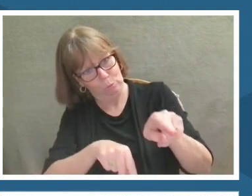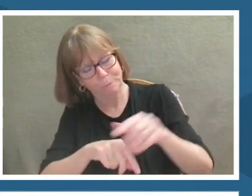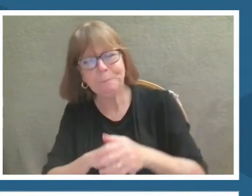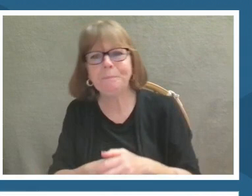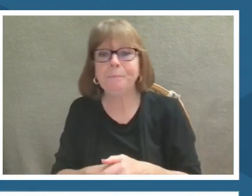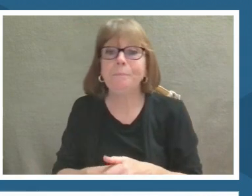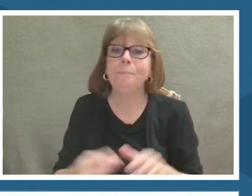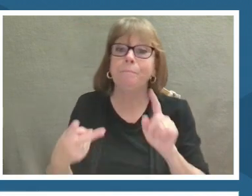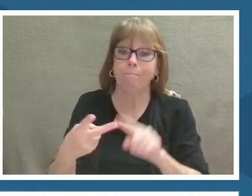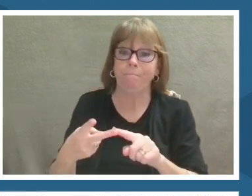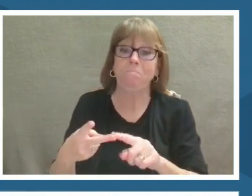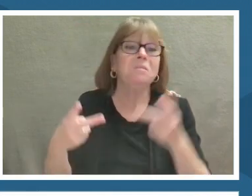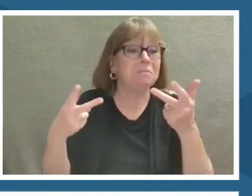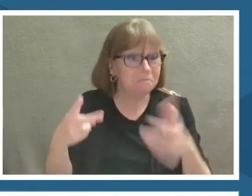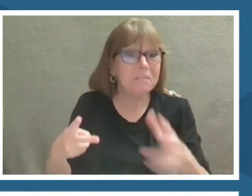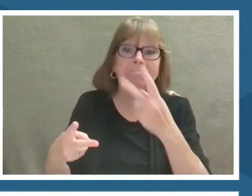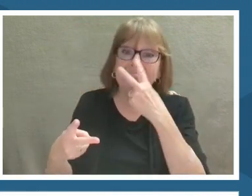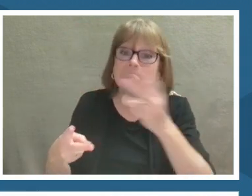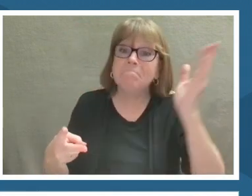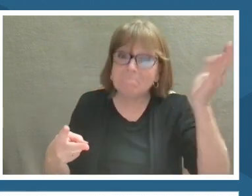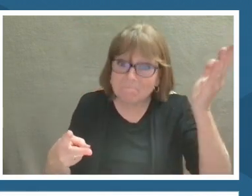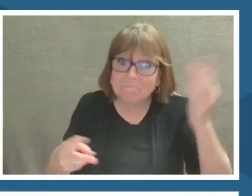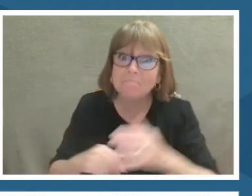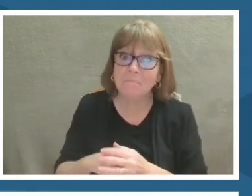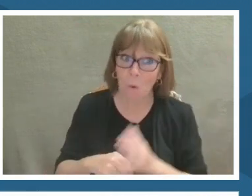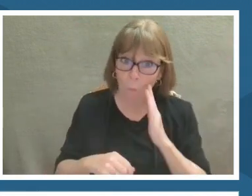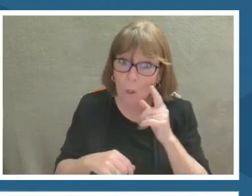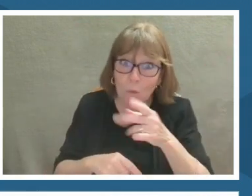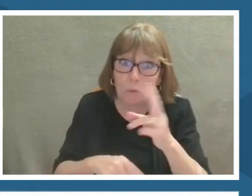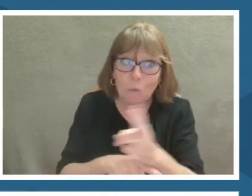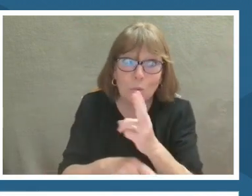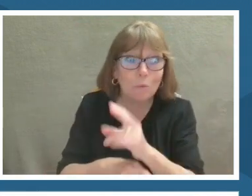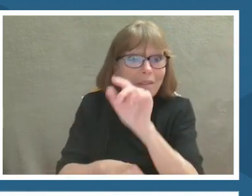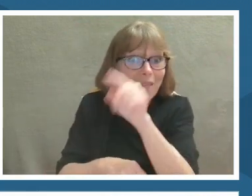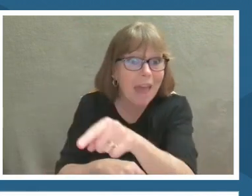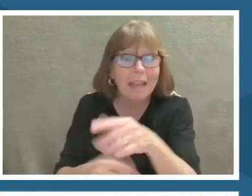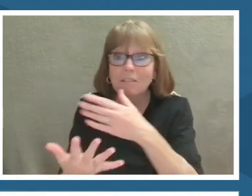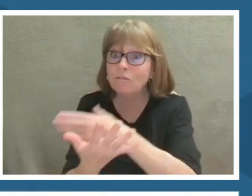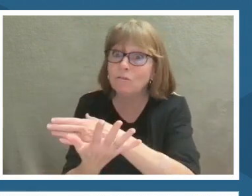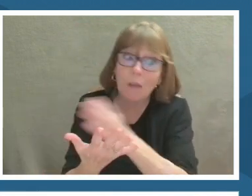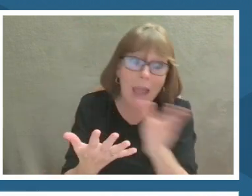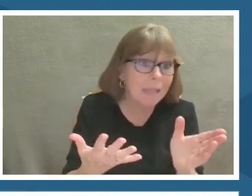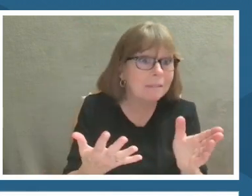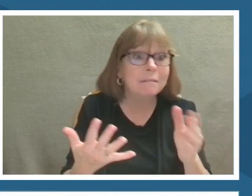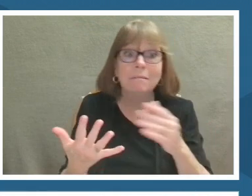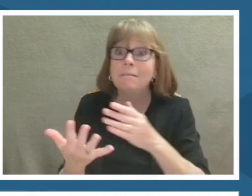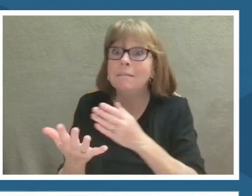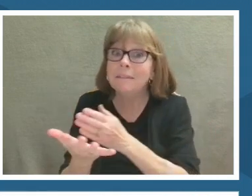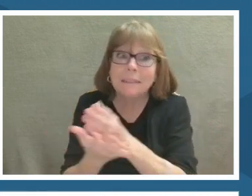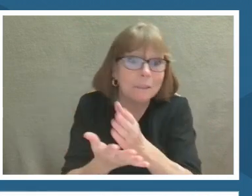transdisciplinary real world problems and phenomena in